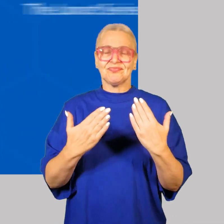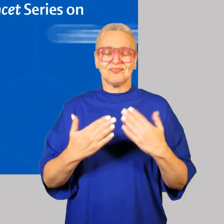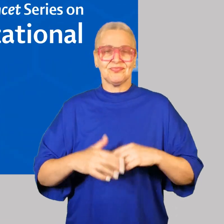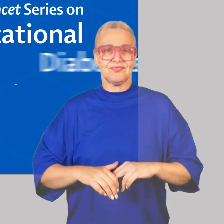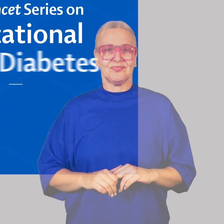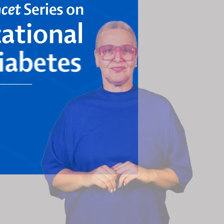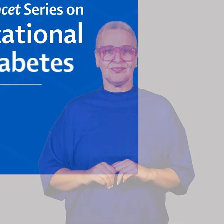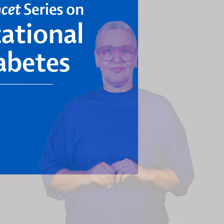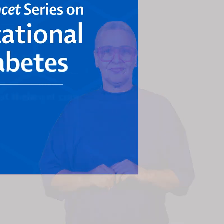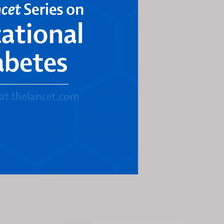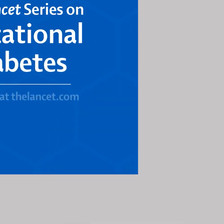Thank you.